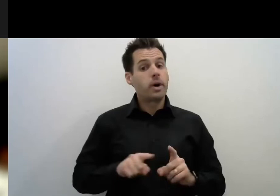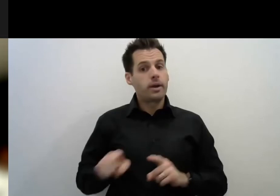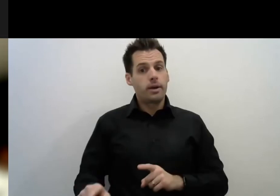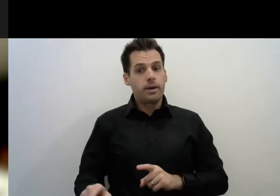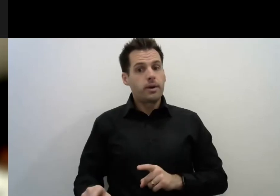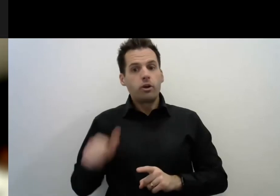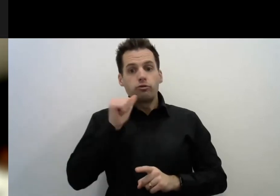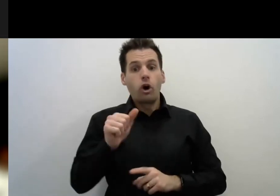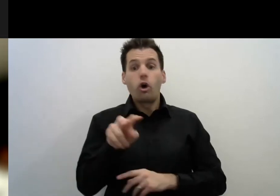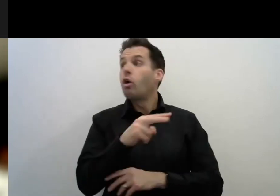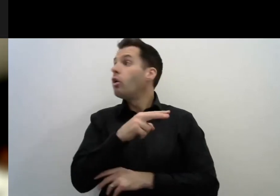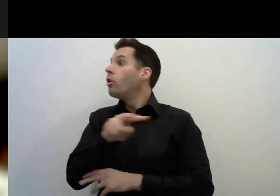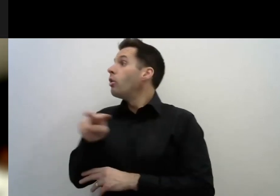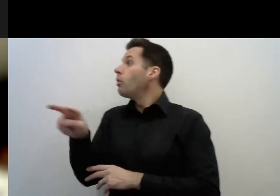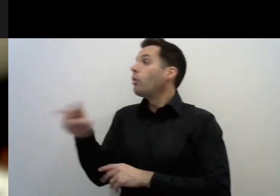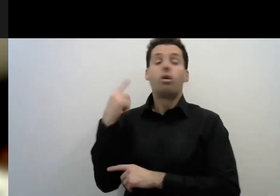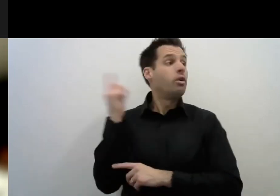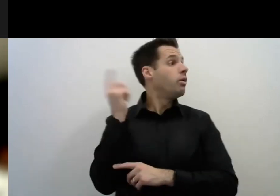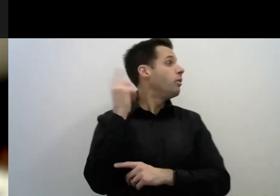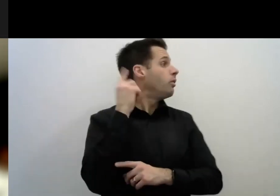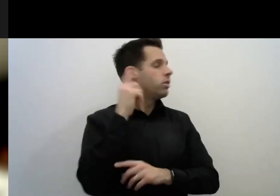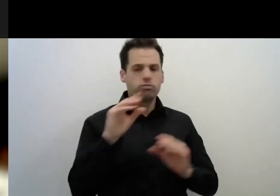around looking at other people she's paying attention to what's going on with me